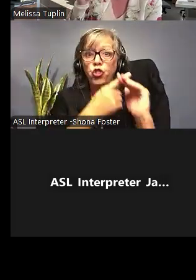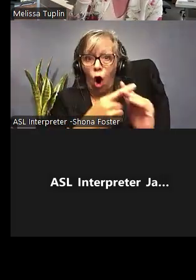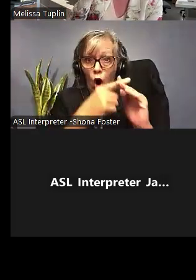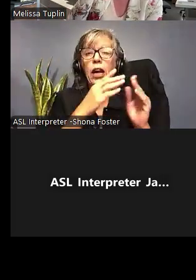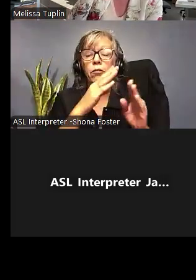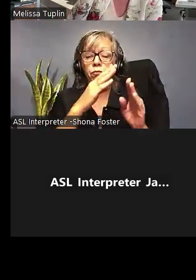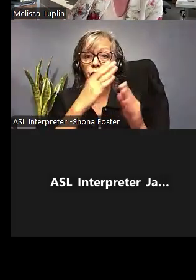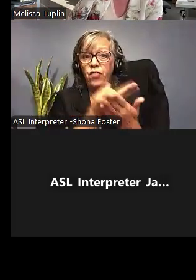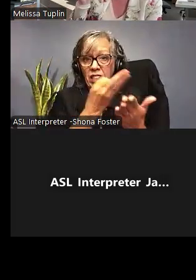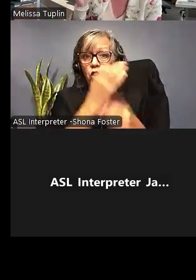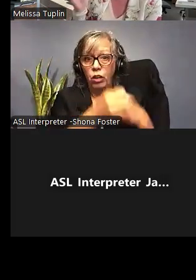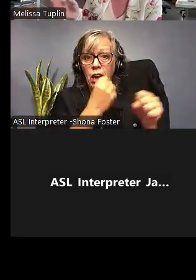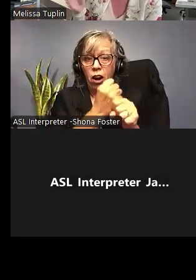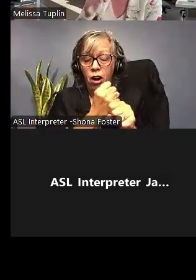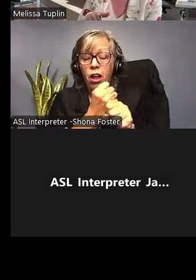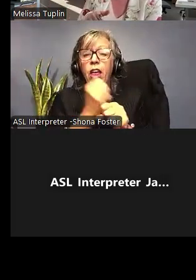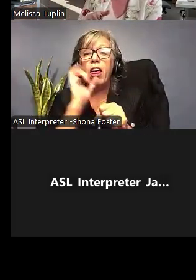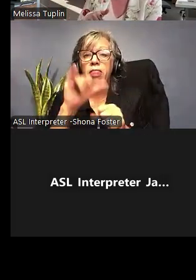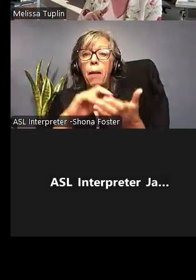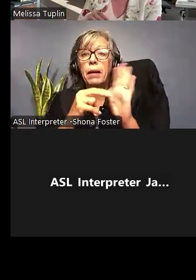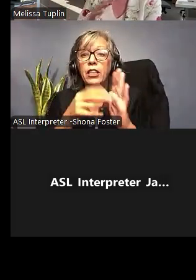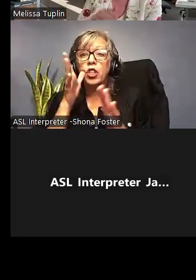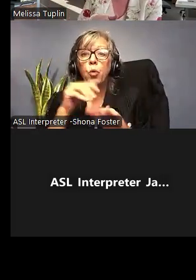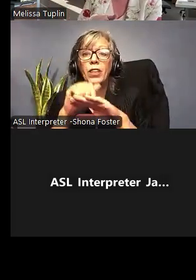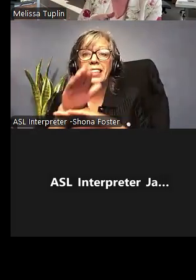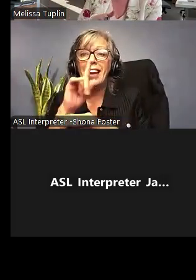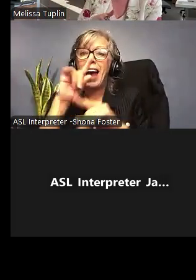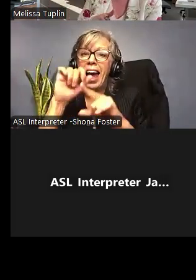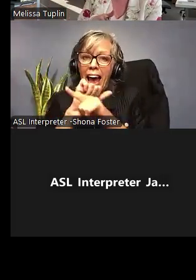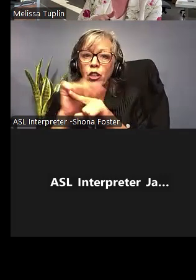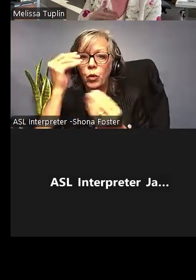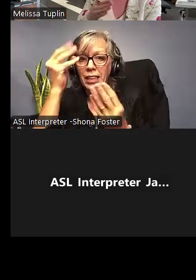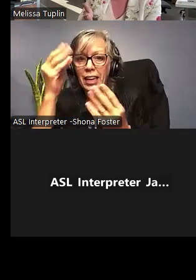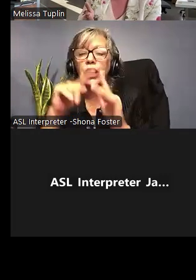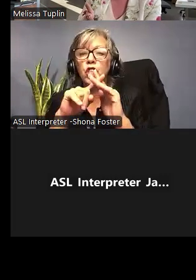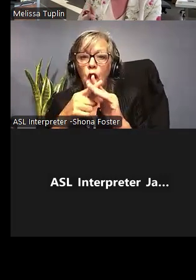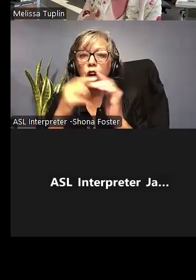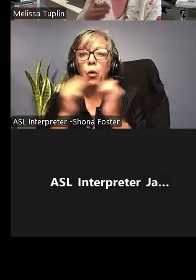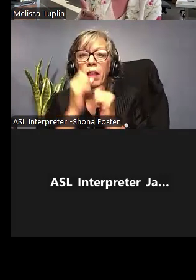it means you'll be submitting actual data for the fiscal year beginning in 2023, because that